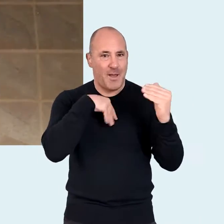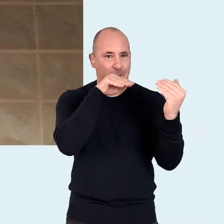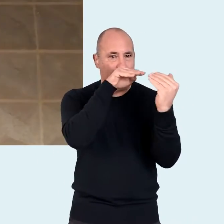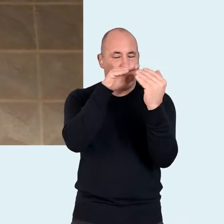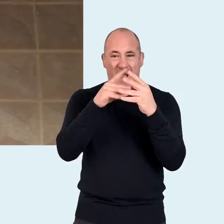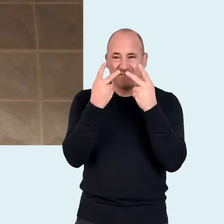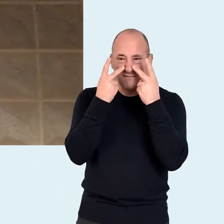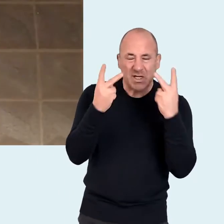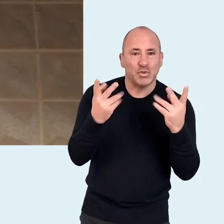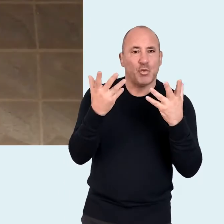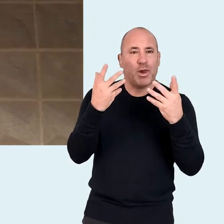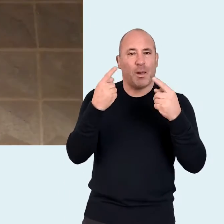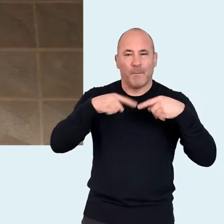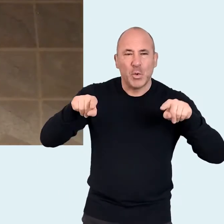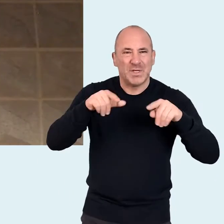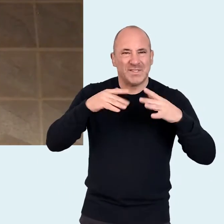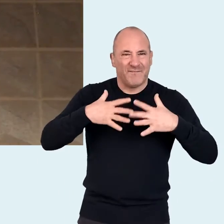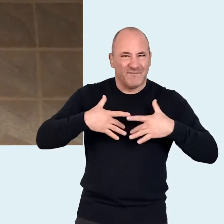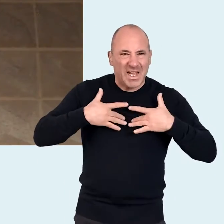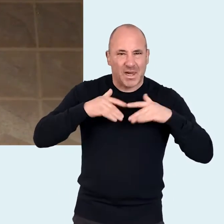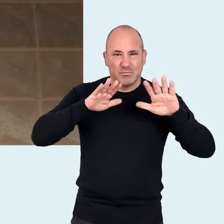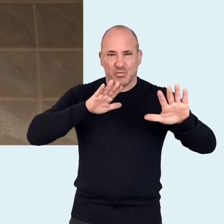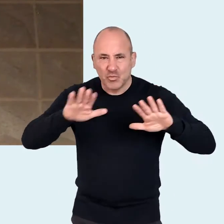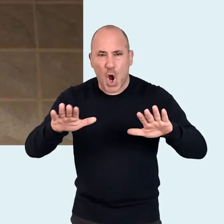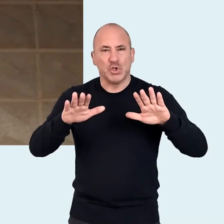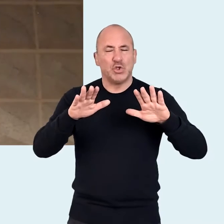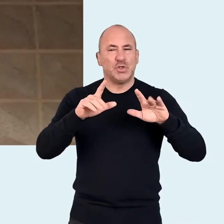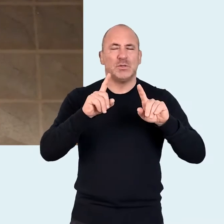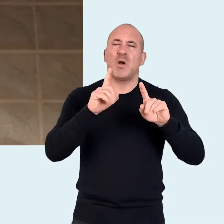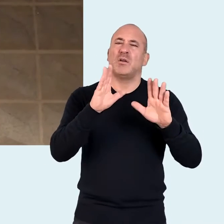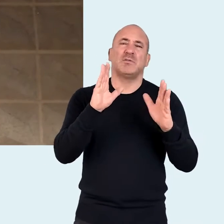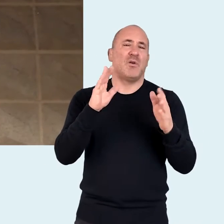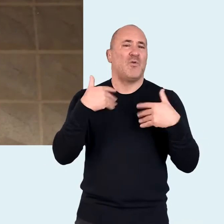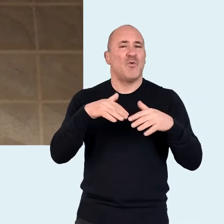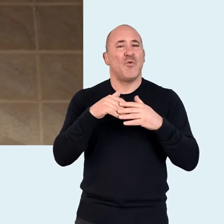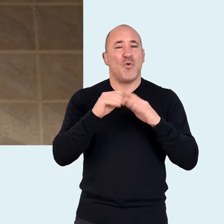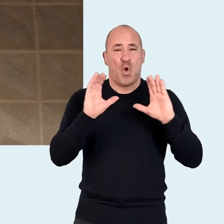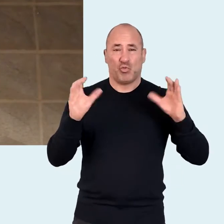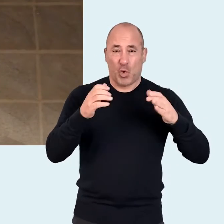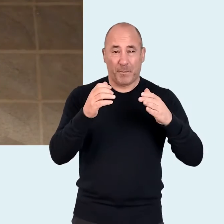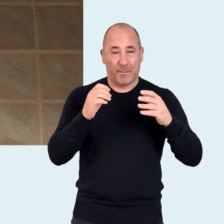for all the different styles such as visual and kinaesthetic, and above all, we can listen